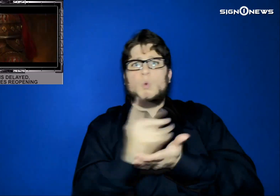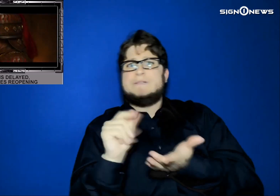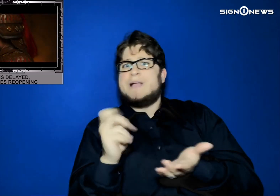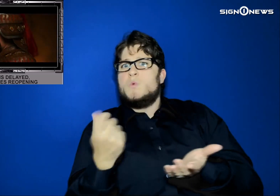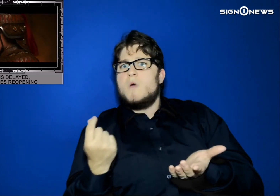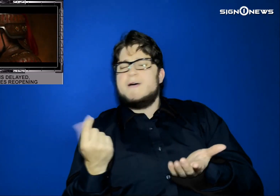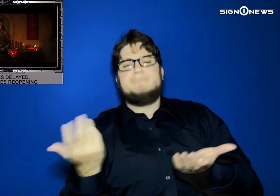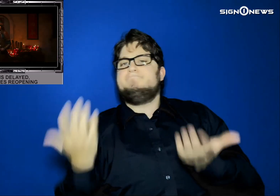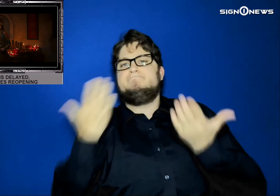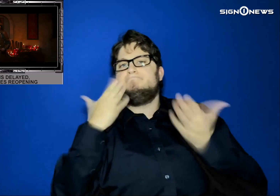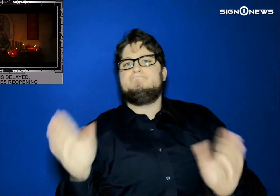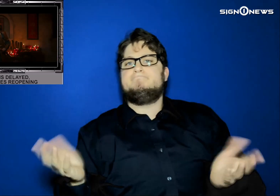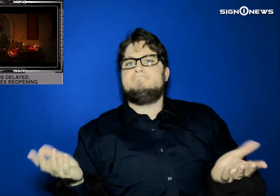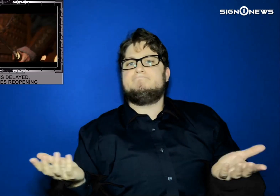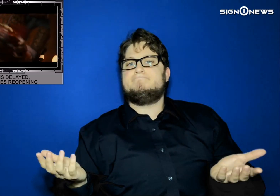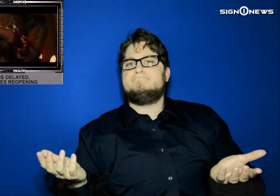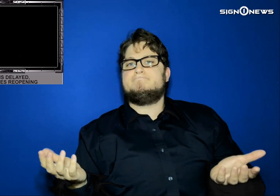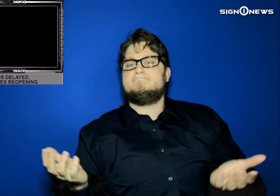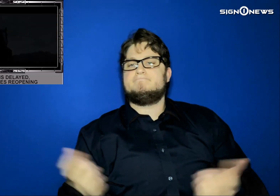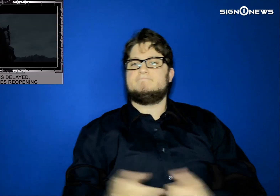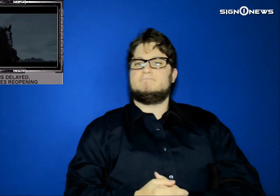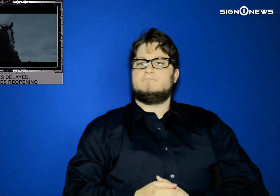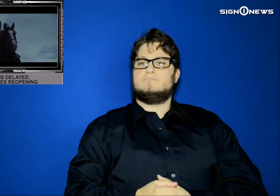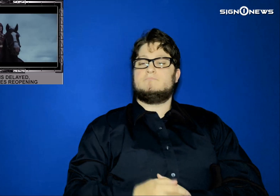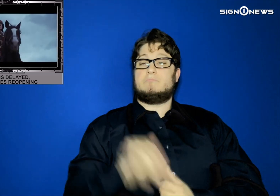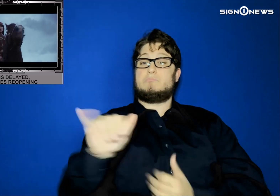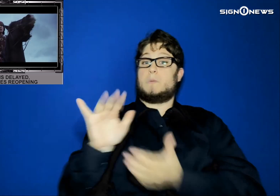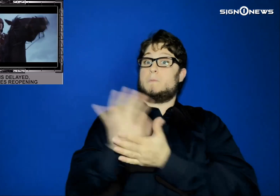not given a new release date.